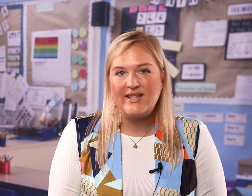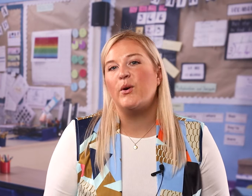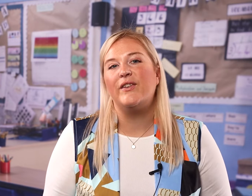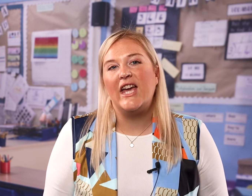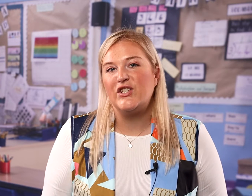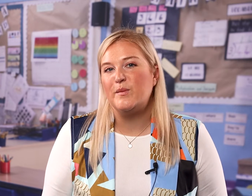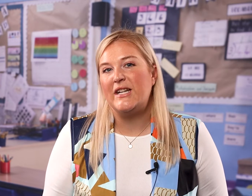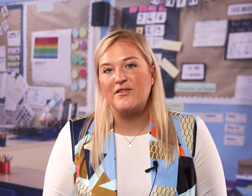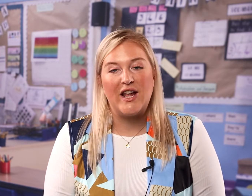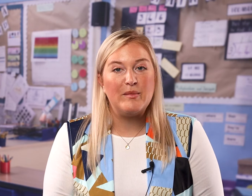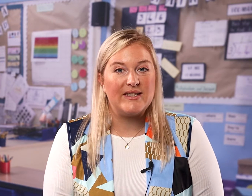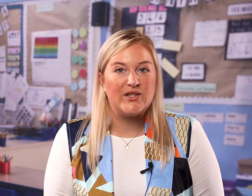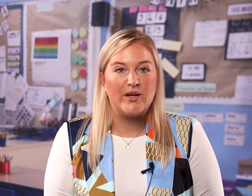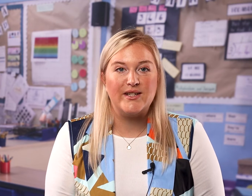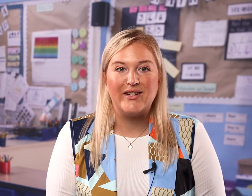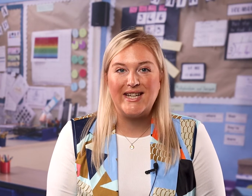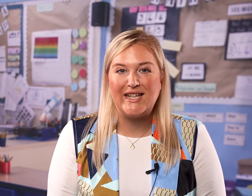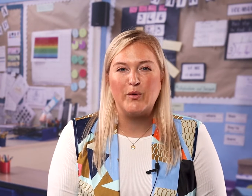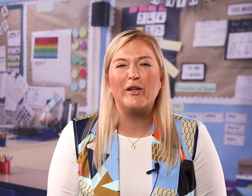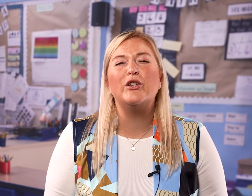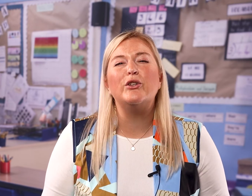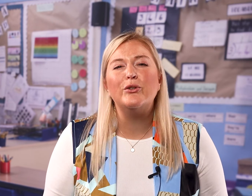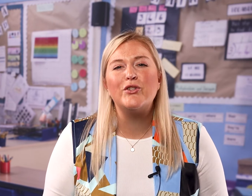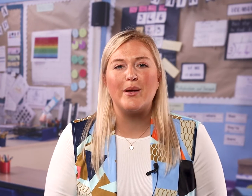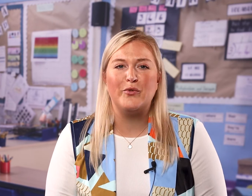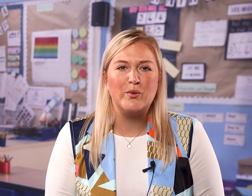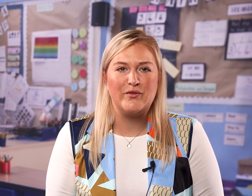This qualification has been in development since 2019 and will be a huge step forward